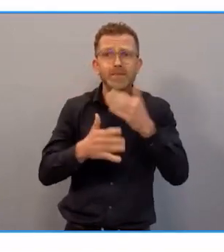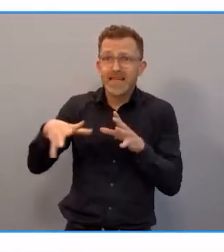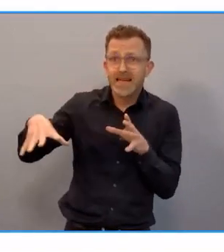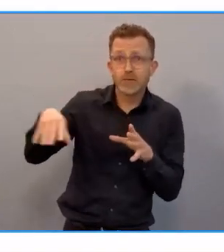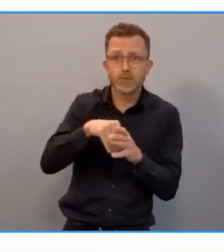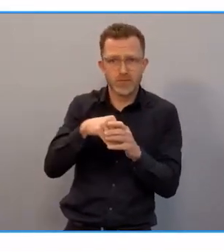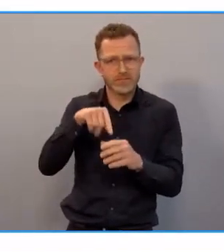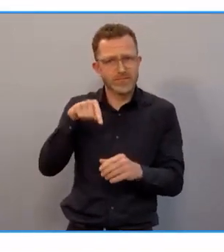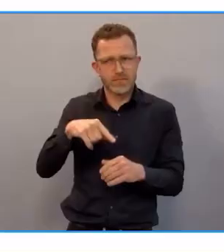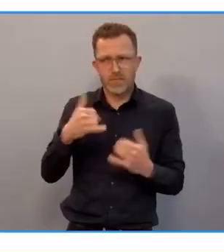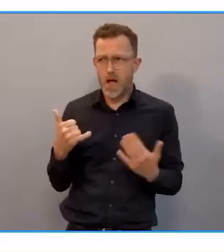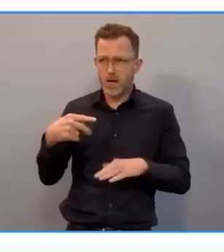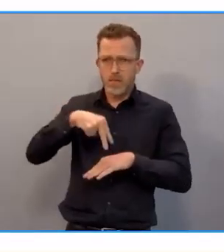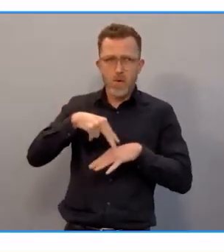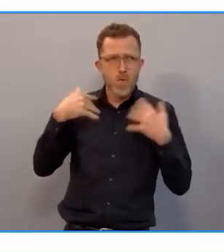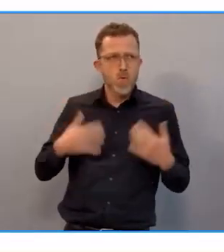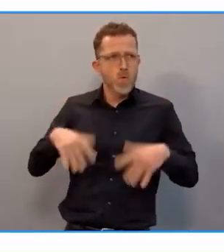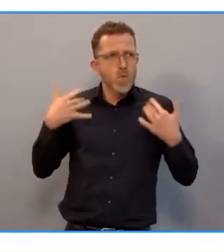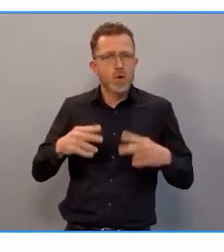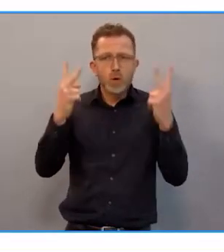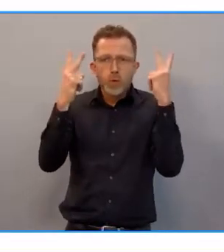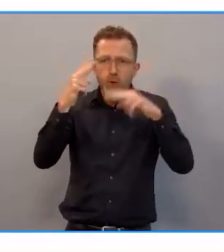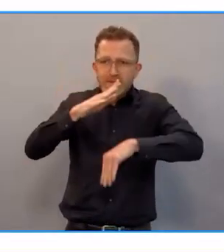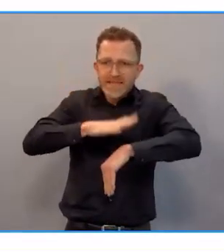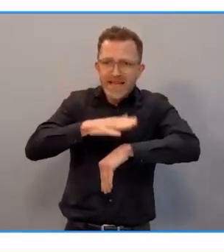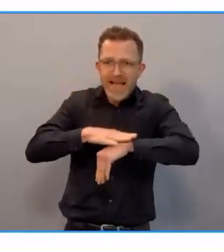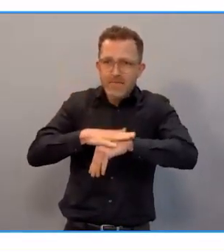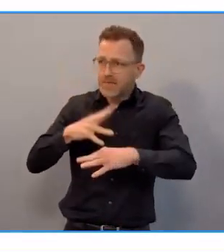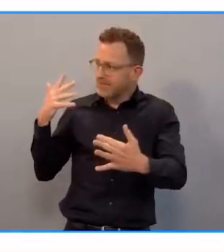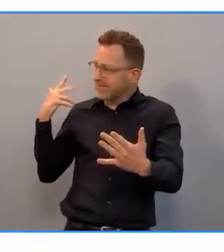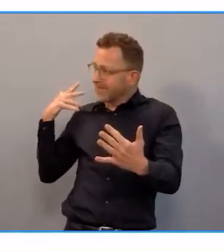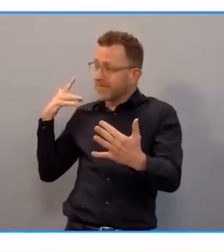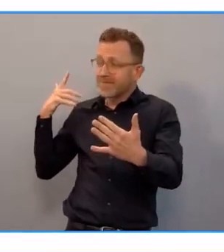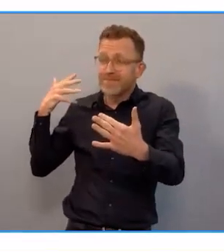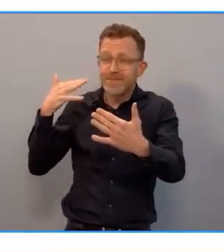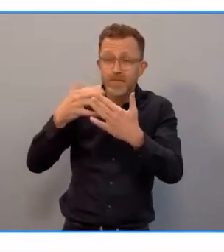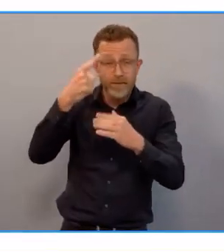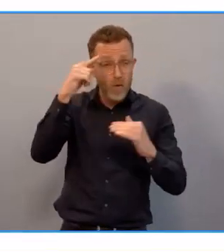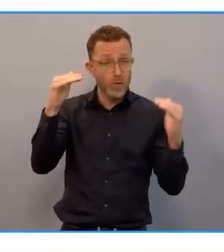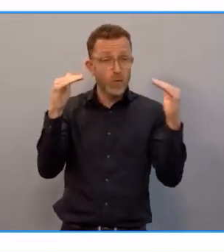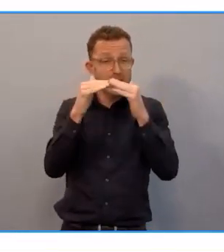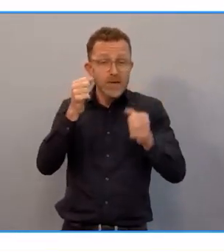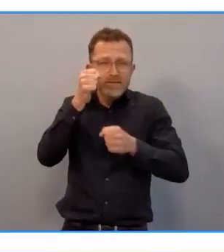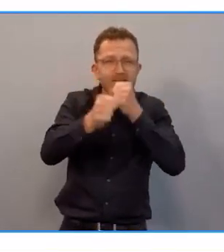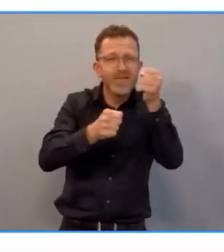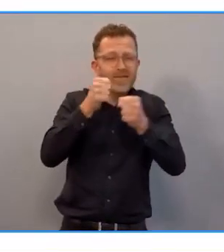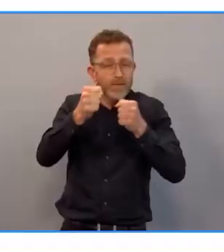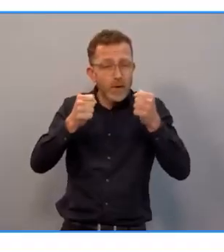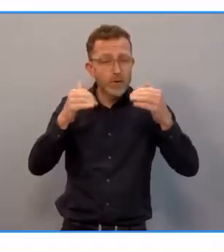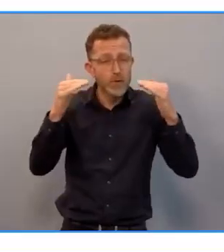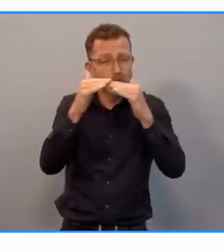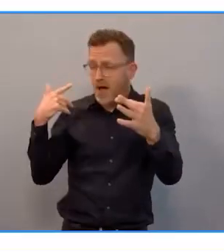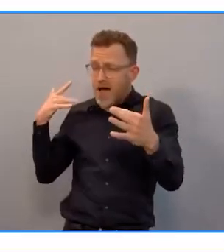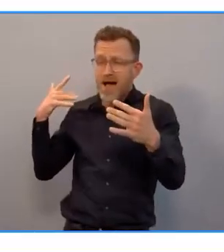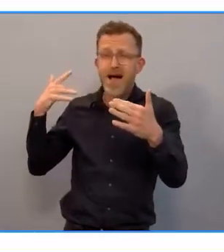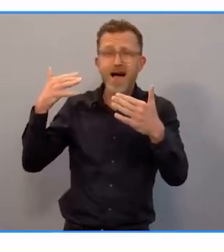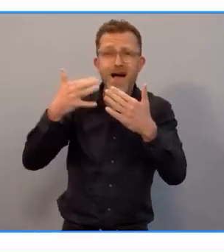in our collective journey towards justice, equality, dignity of men, women